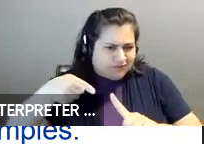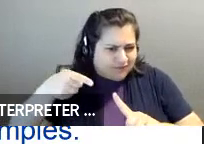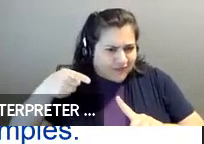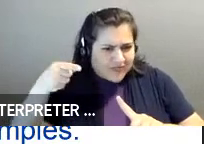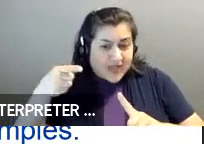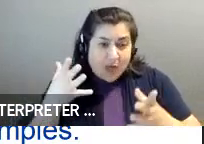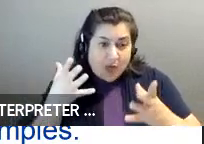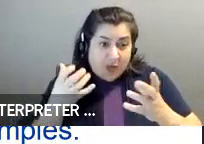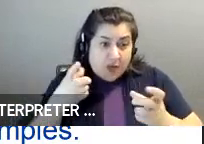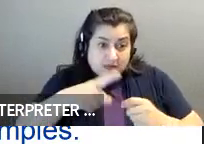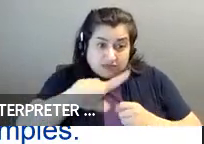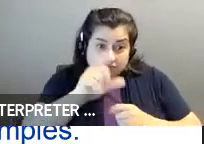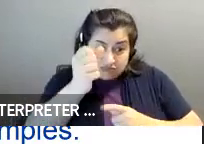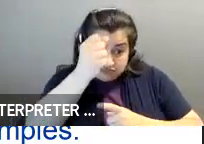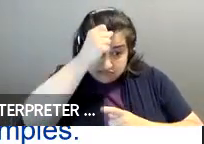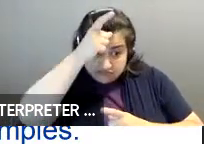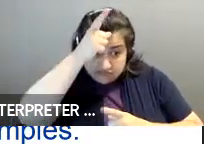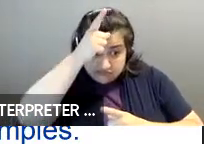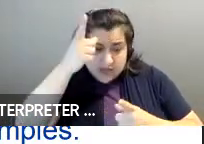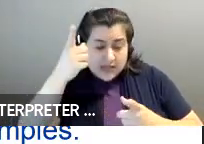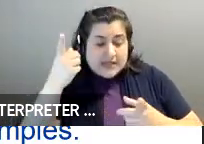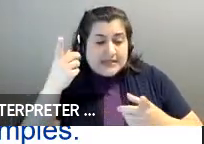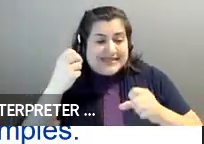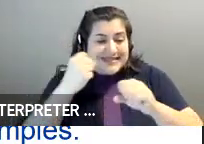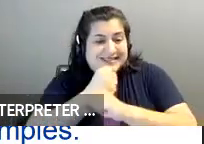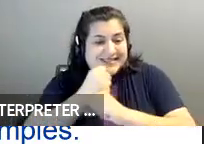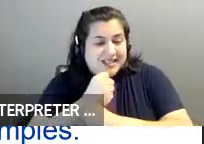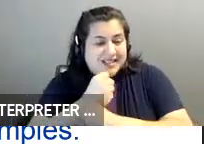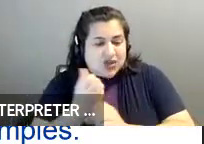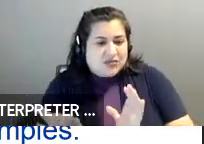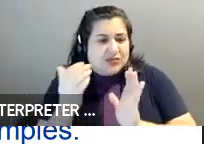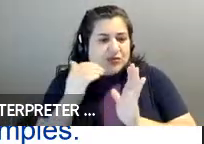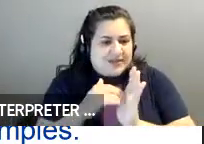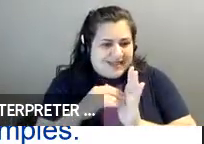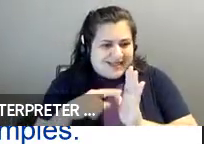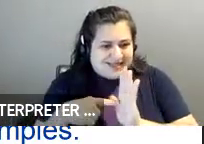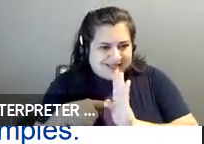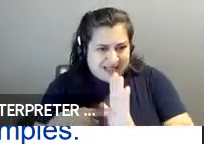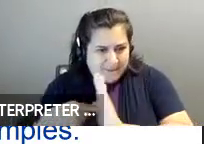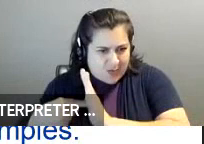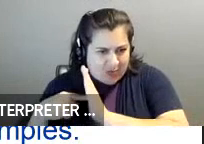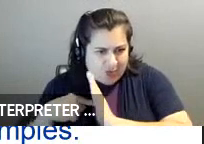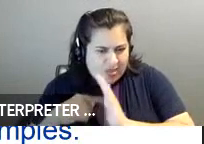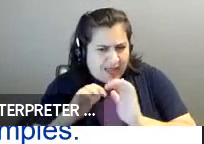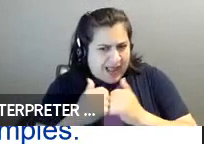of what we mean by statistical re-sampling and how we use that procedure to generate